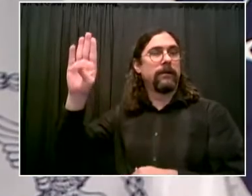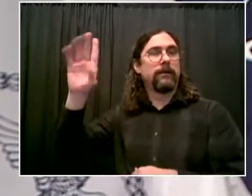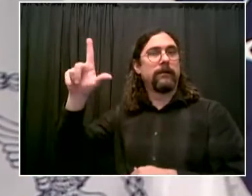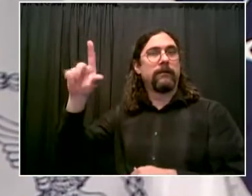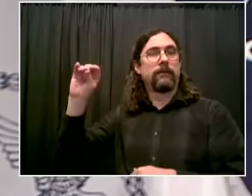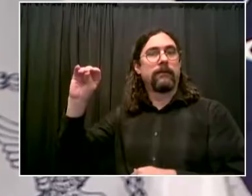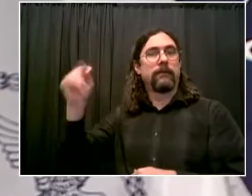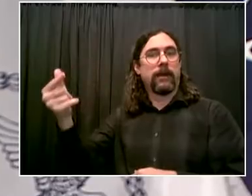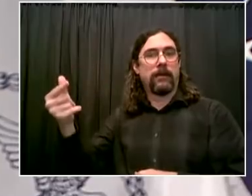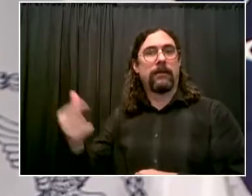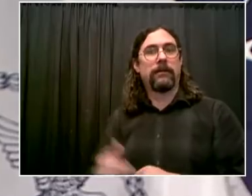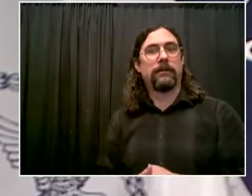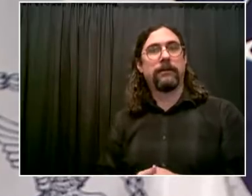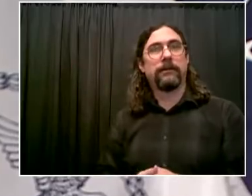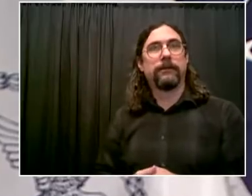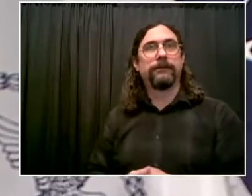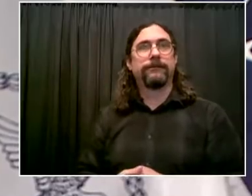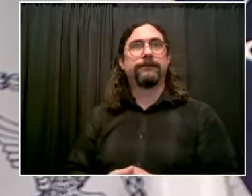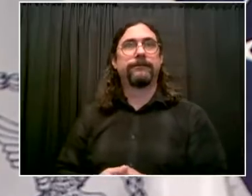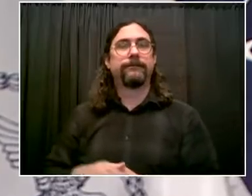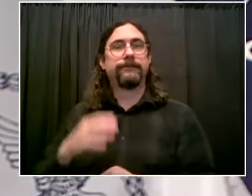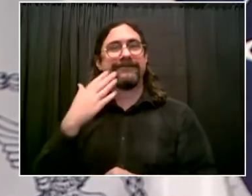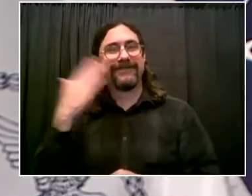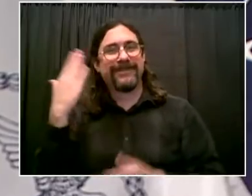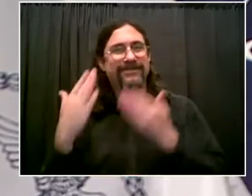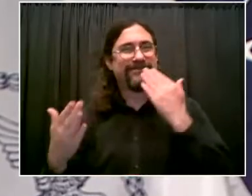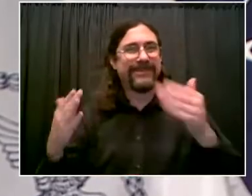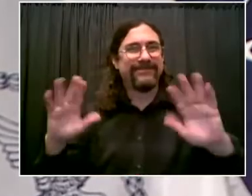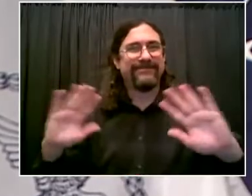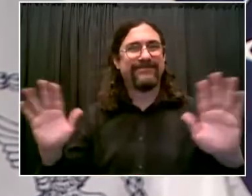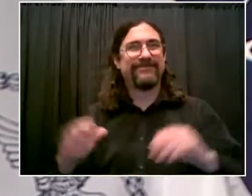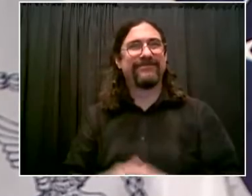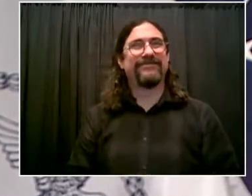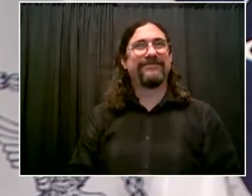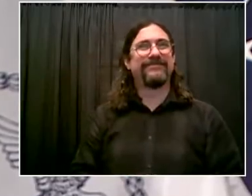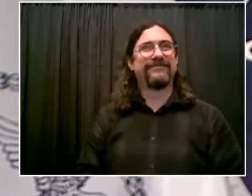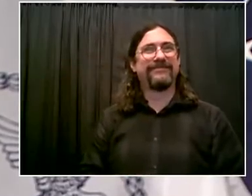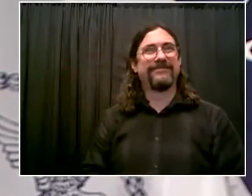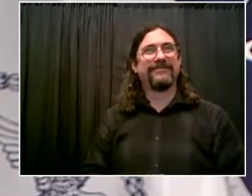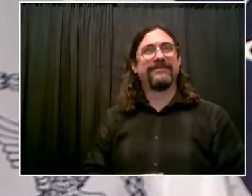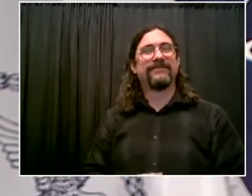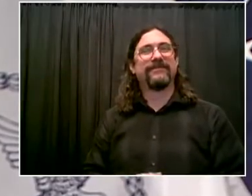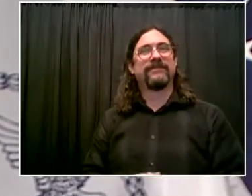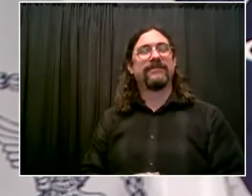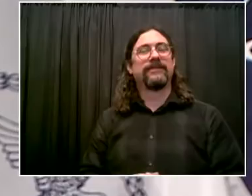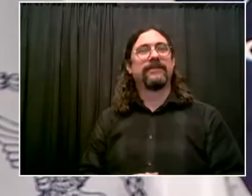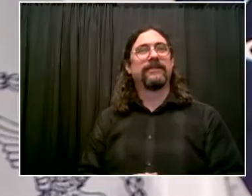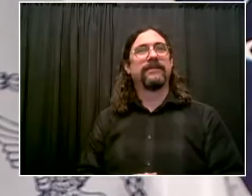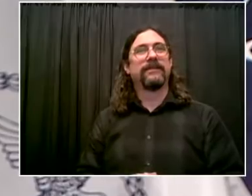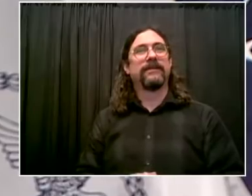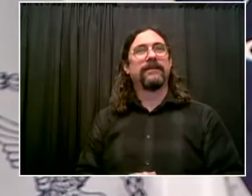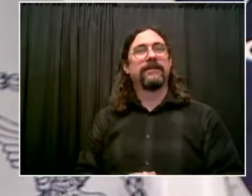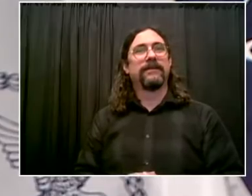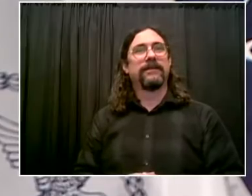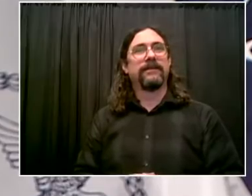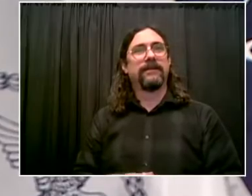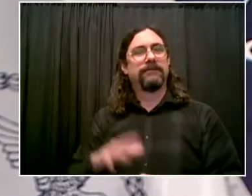GERSH? Reporter: I WANT TO FOLLOW UP WITH SOME OF THE THINGS THAT